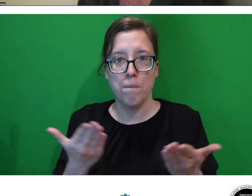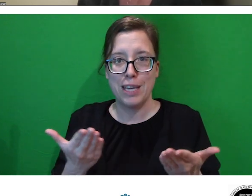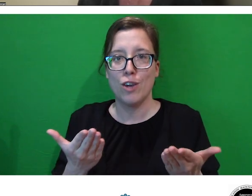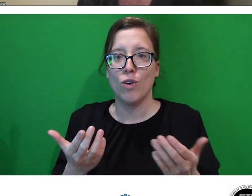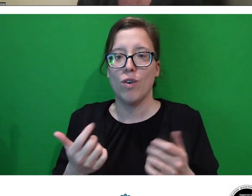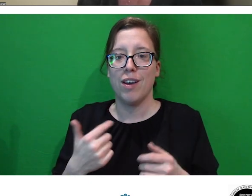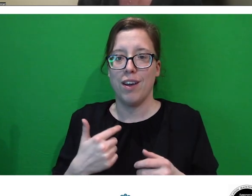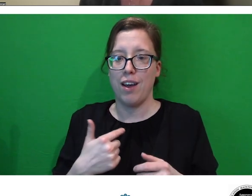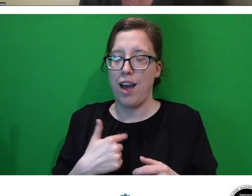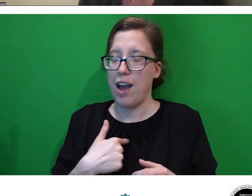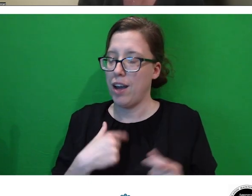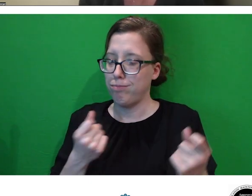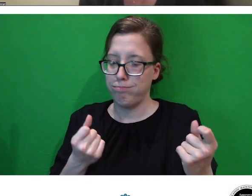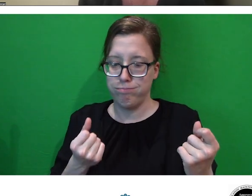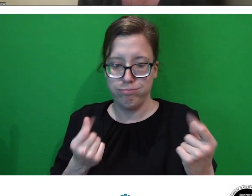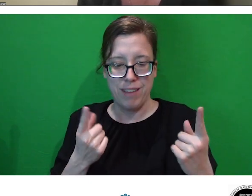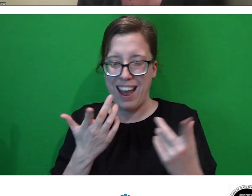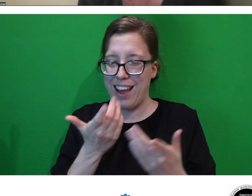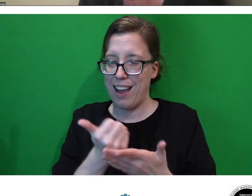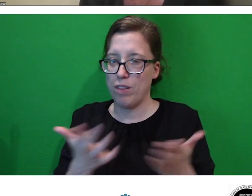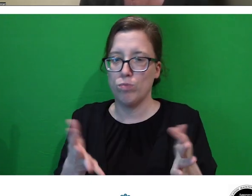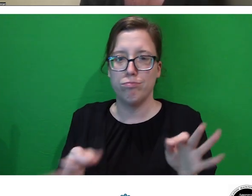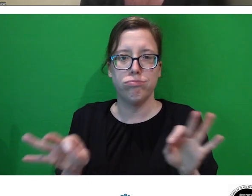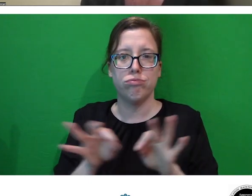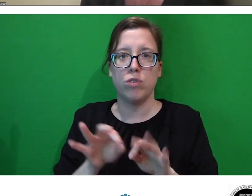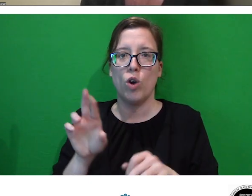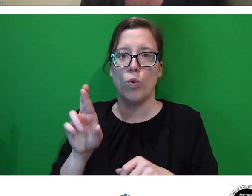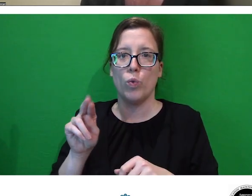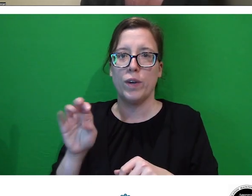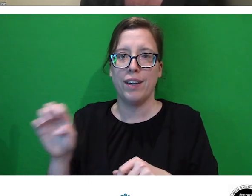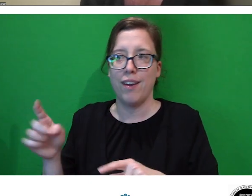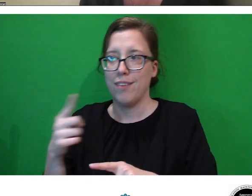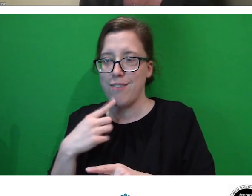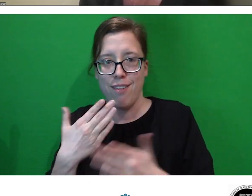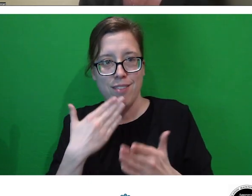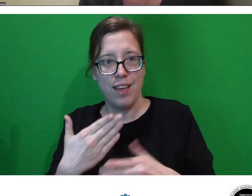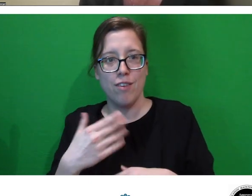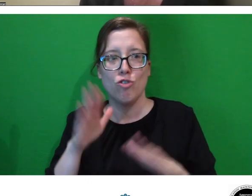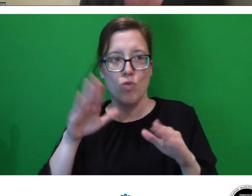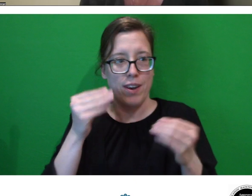"Fantastic job, Susan. Thank you so much." [in Q&A] And I ditto that. Thank you so much for being